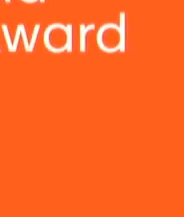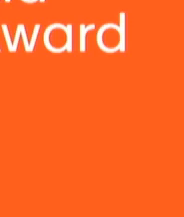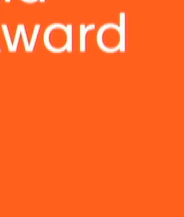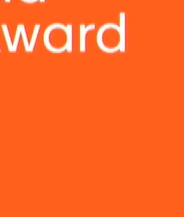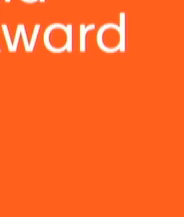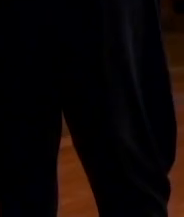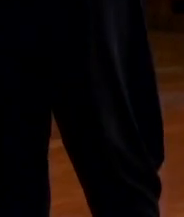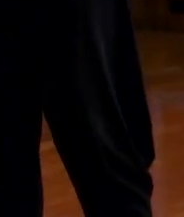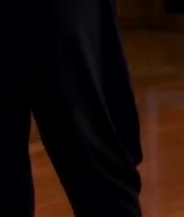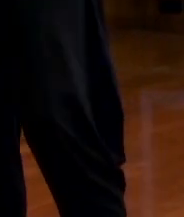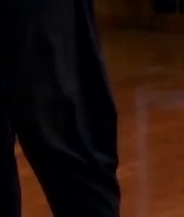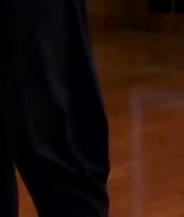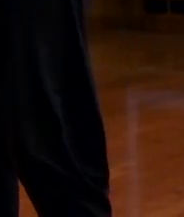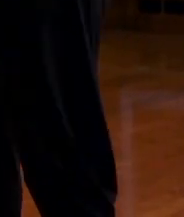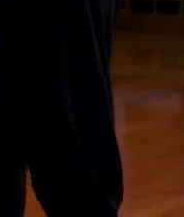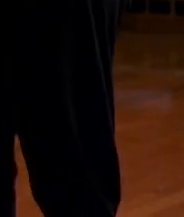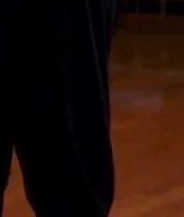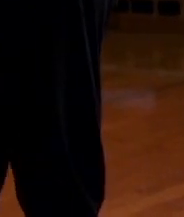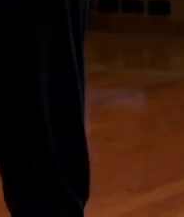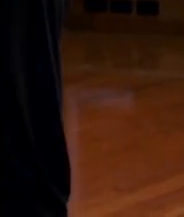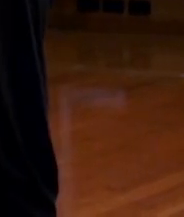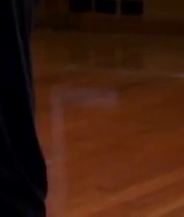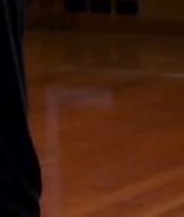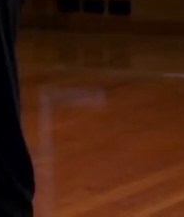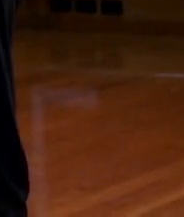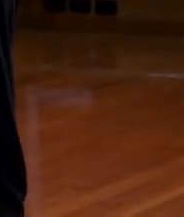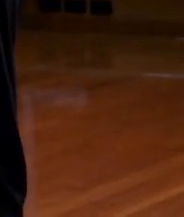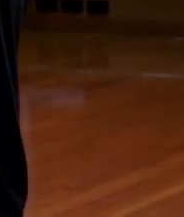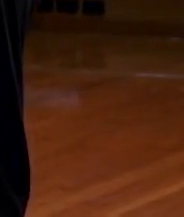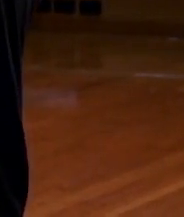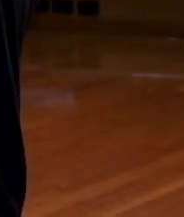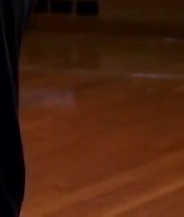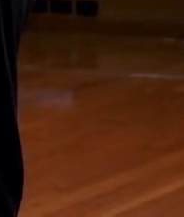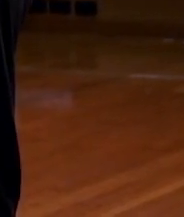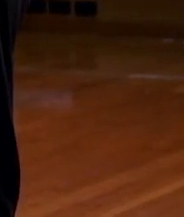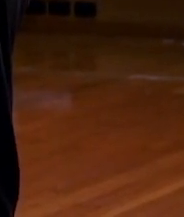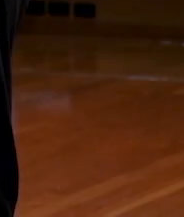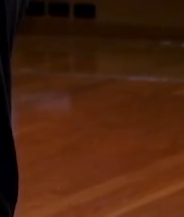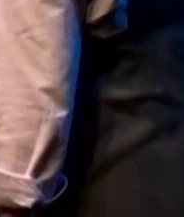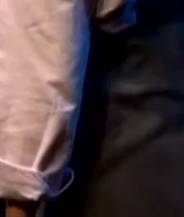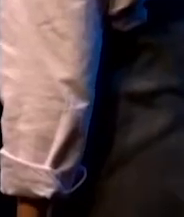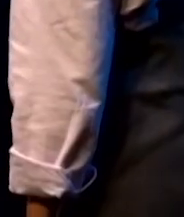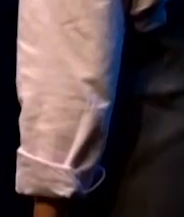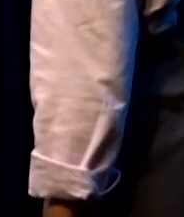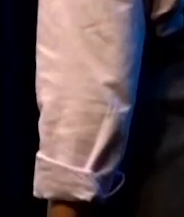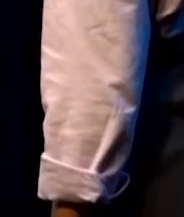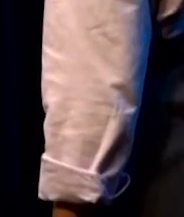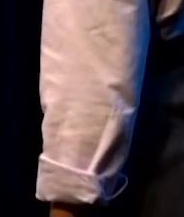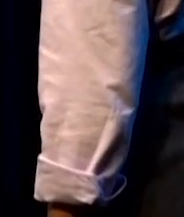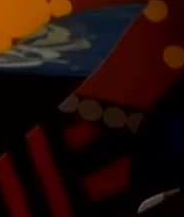Music is my way of understanding the world I live in and giving meaning to it.